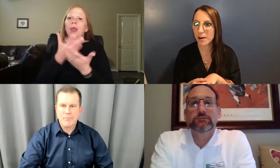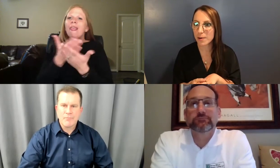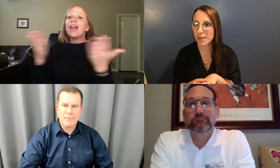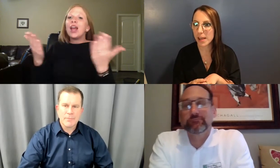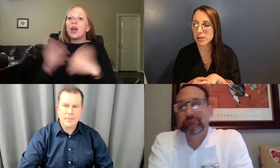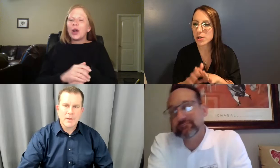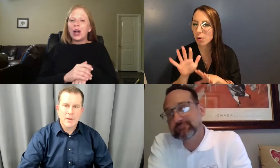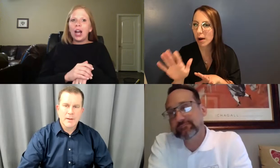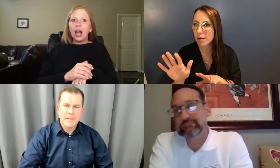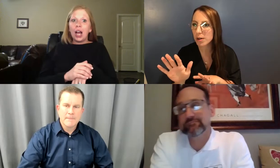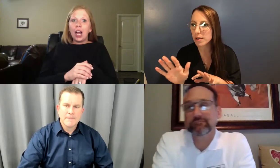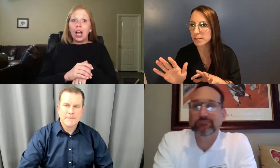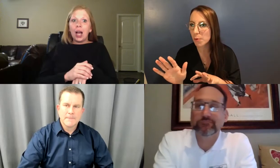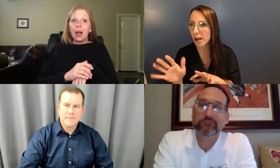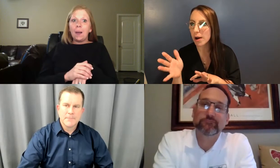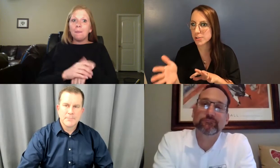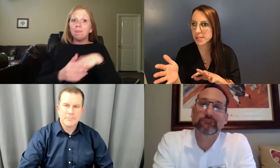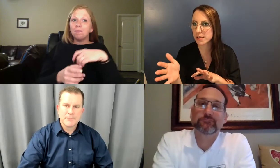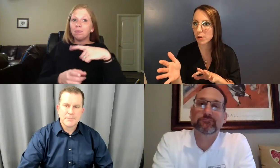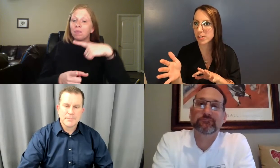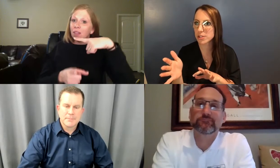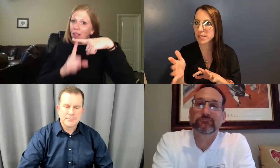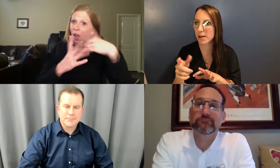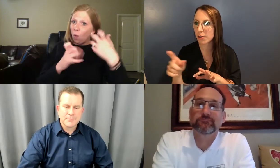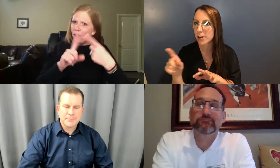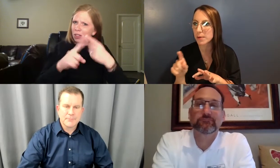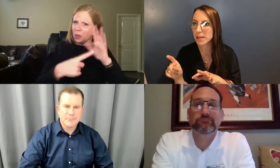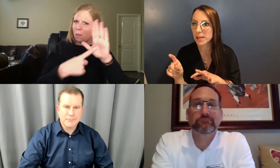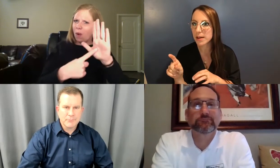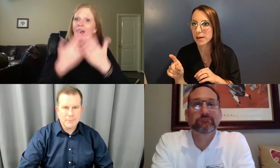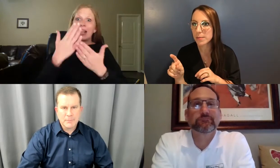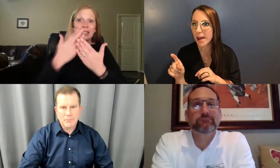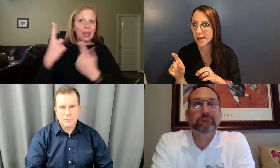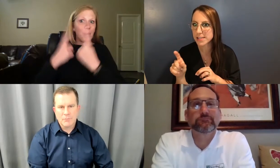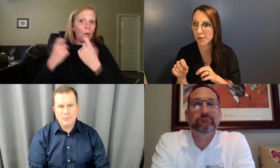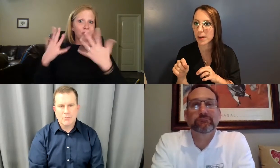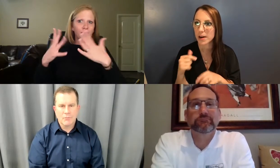And also I wanna point out, I do see the questions that have already been asked out there